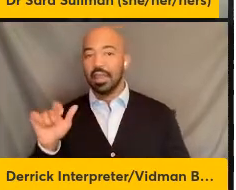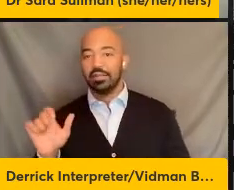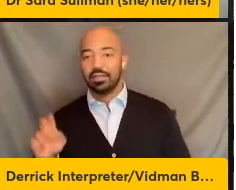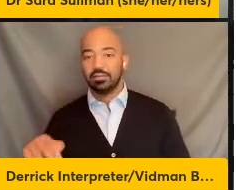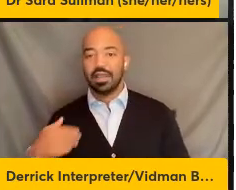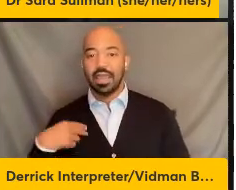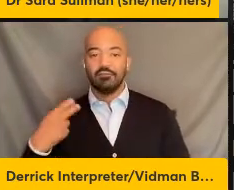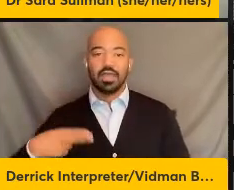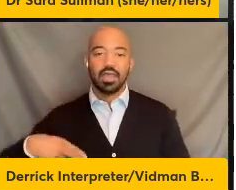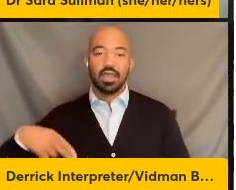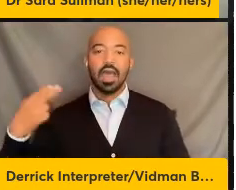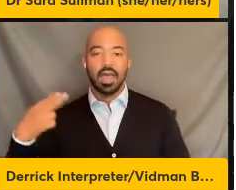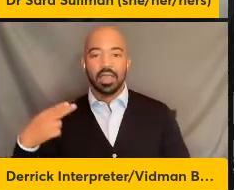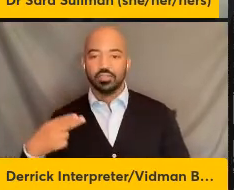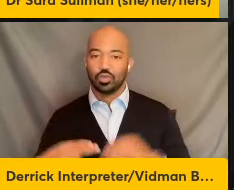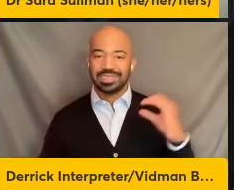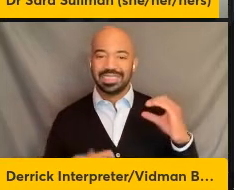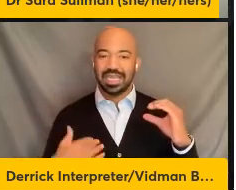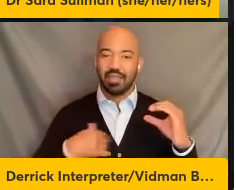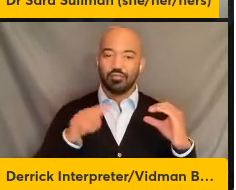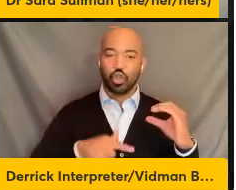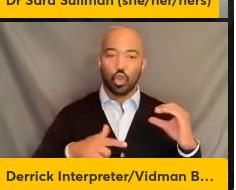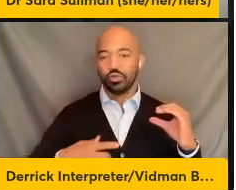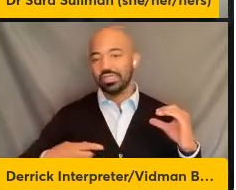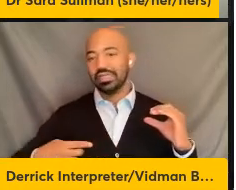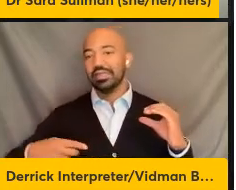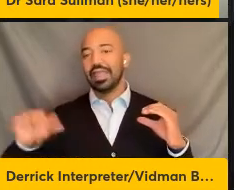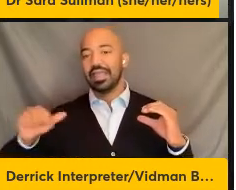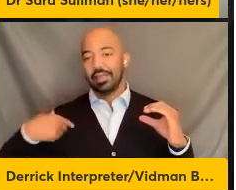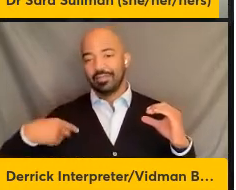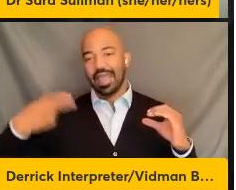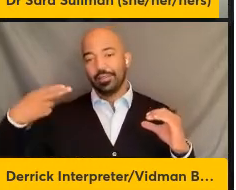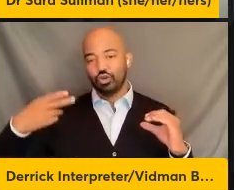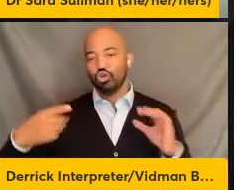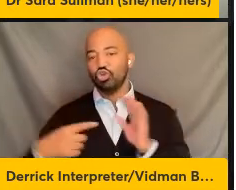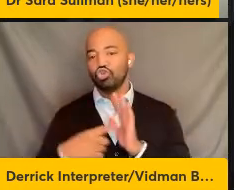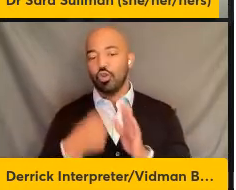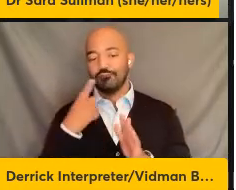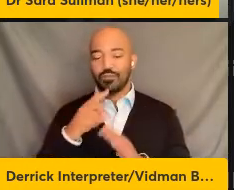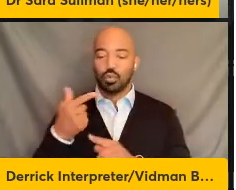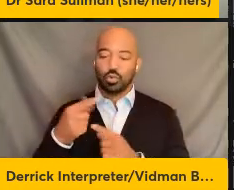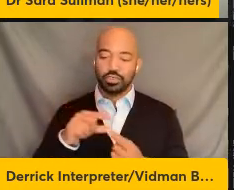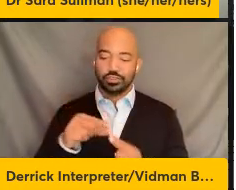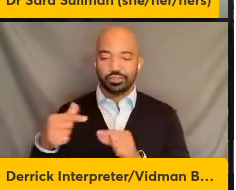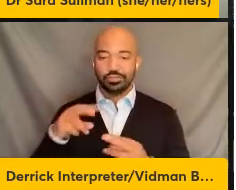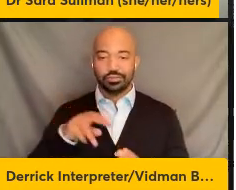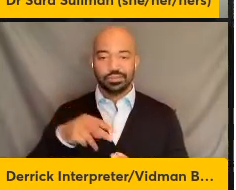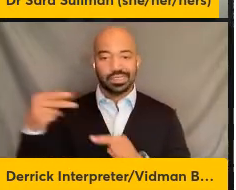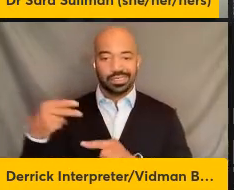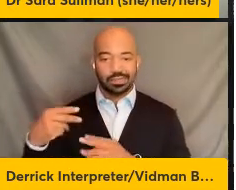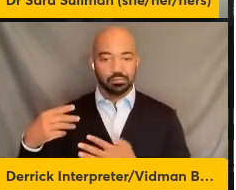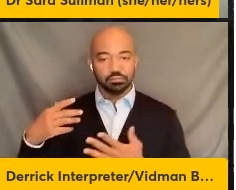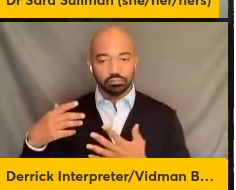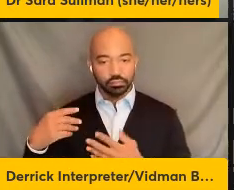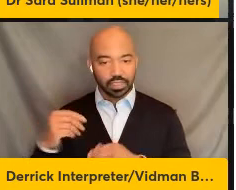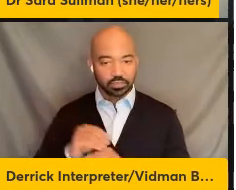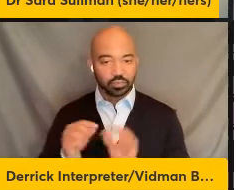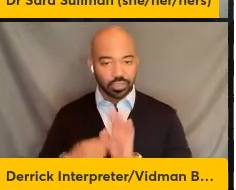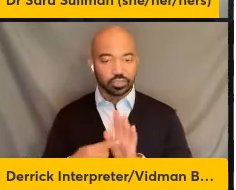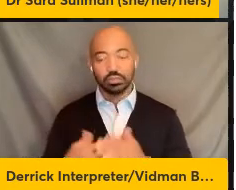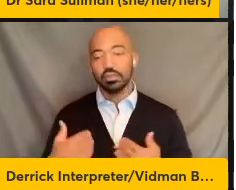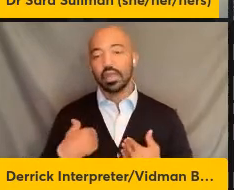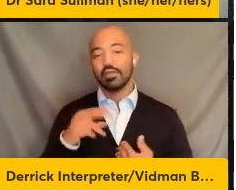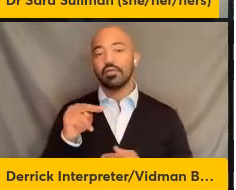which results in upregulation of gene expression. So, the paradigm is that the non coding variants would regulate gene